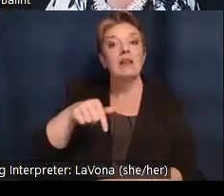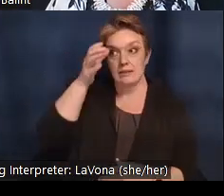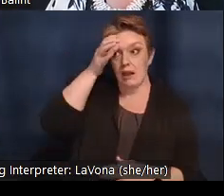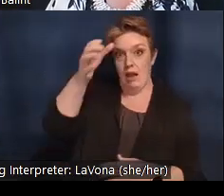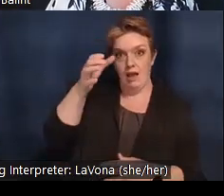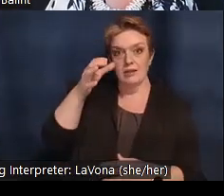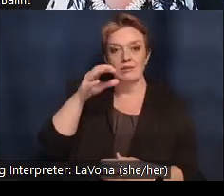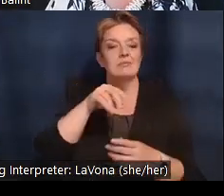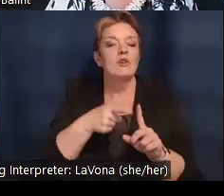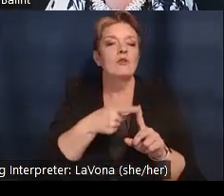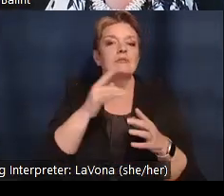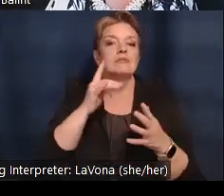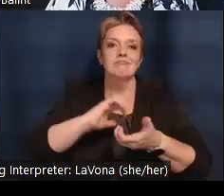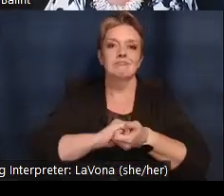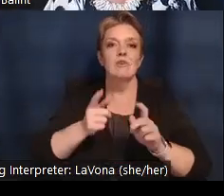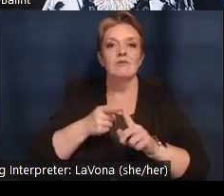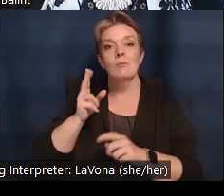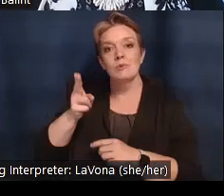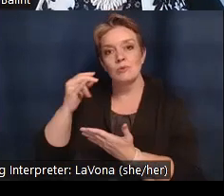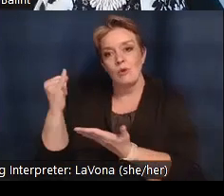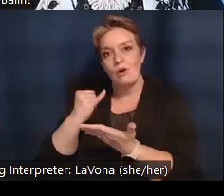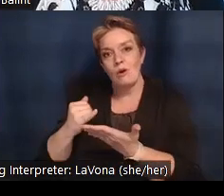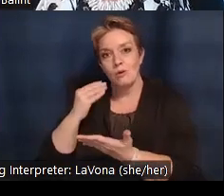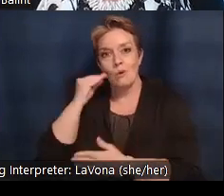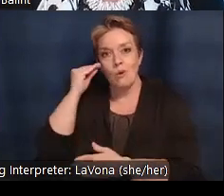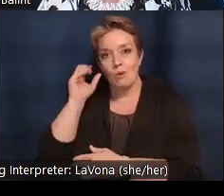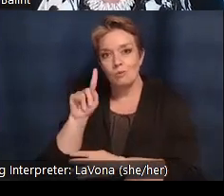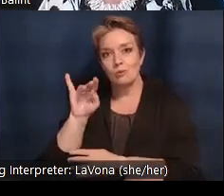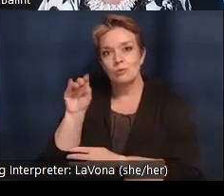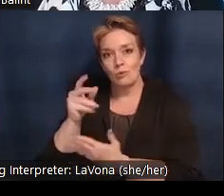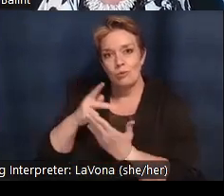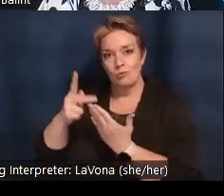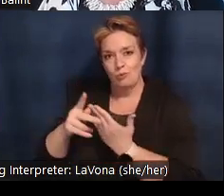and Historic Artists' Homes and Studios Program, also referred to as HAHS.